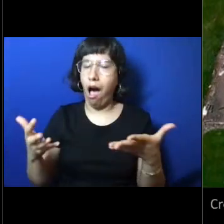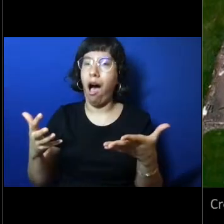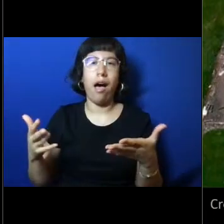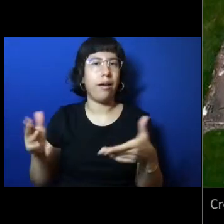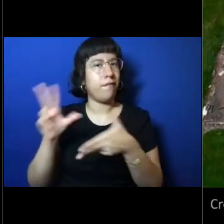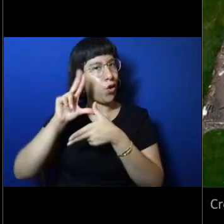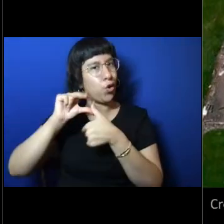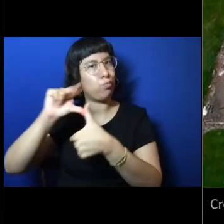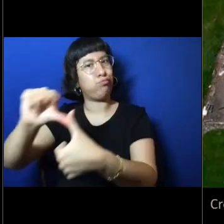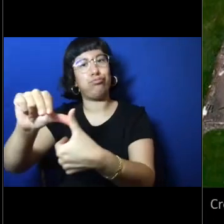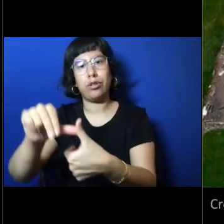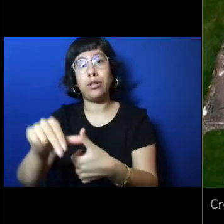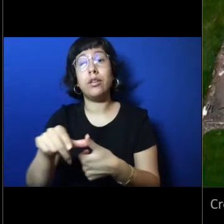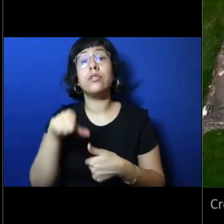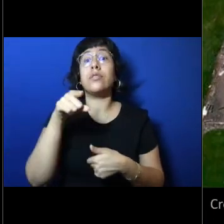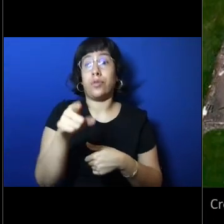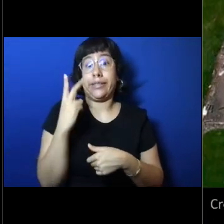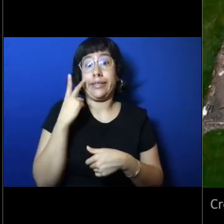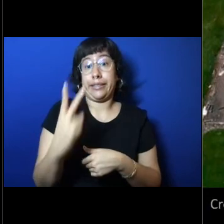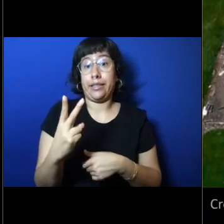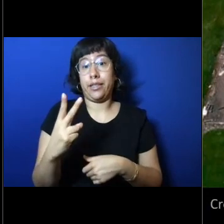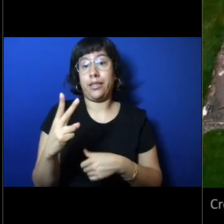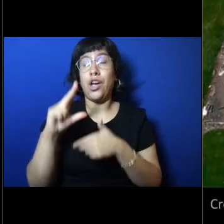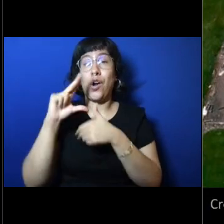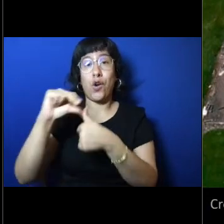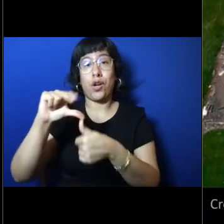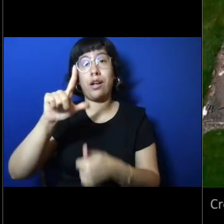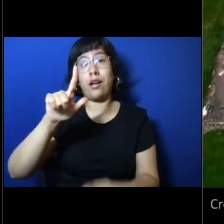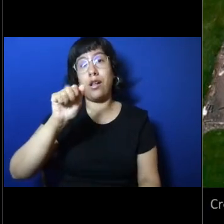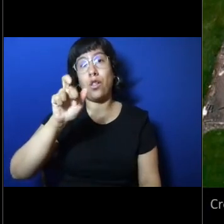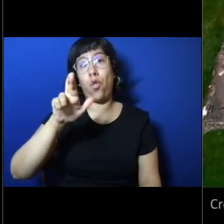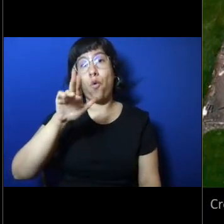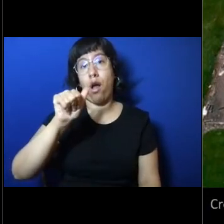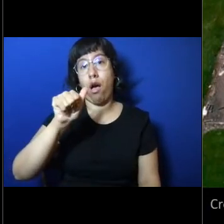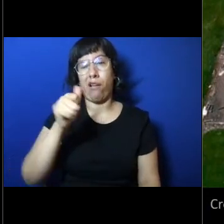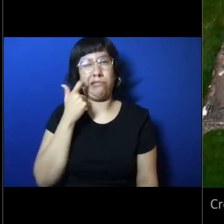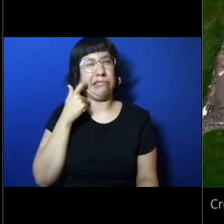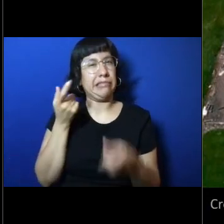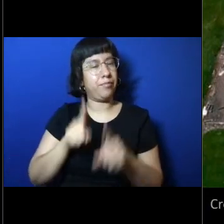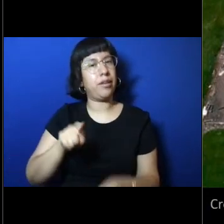And so this is an example of hurricane Laura in August of this year and some pretty tremendous damage.